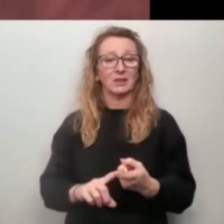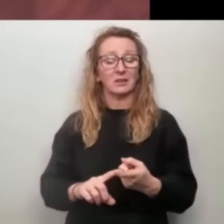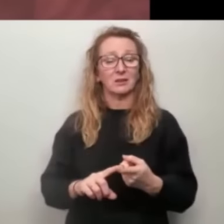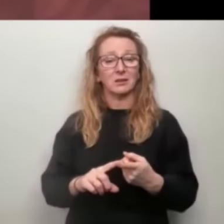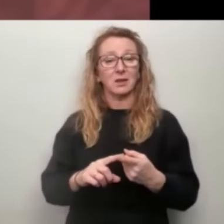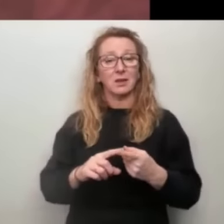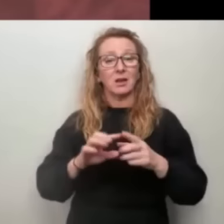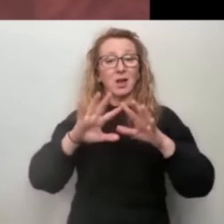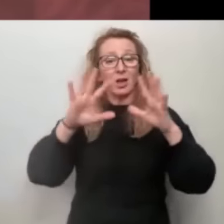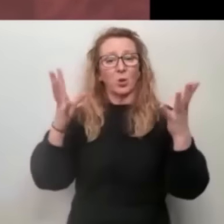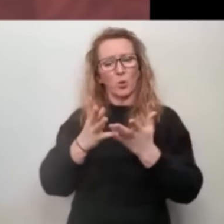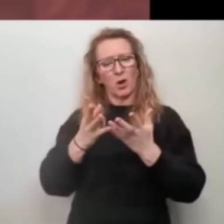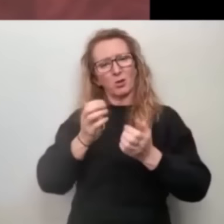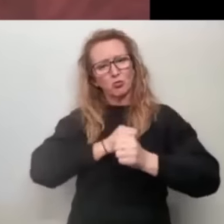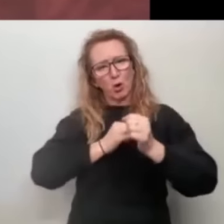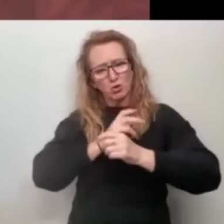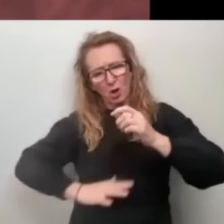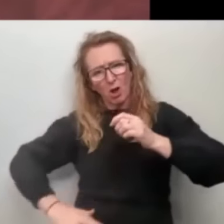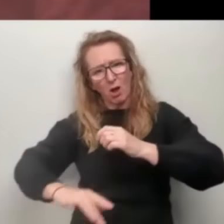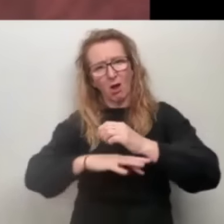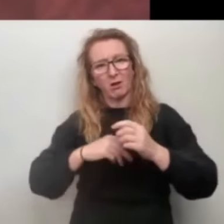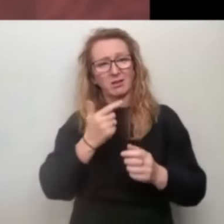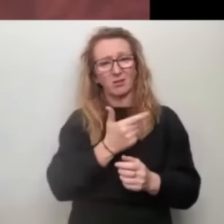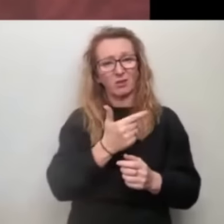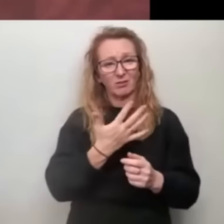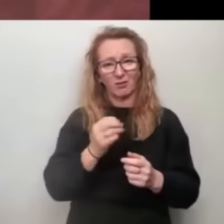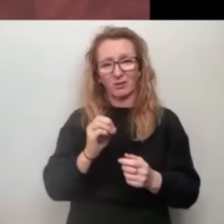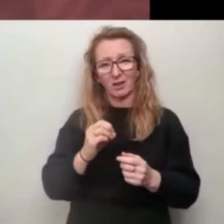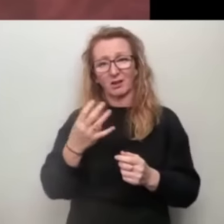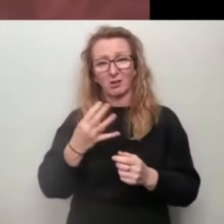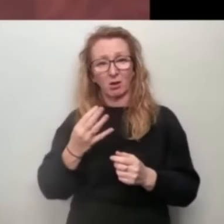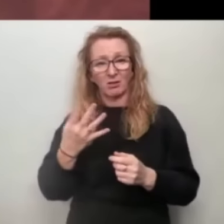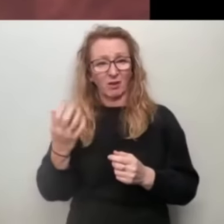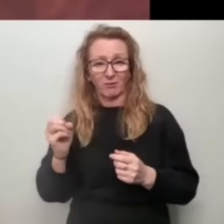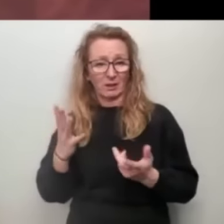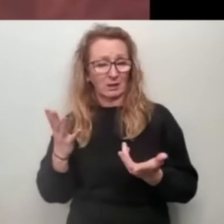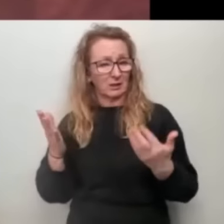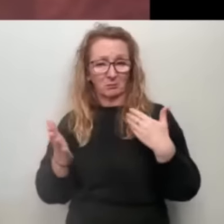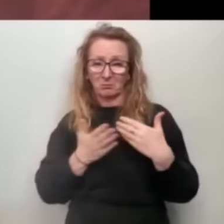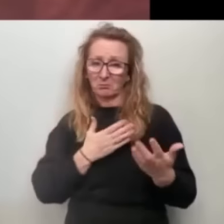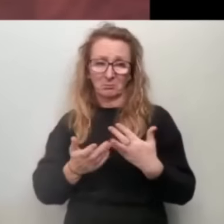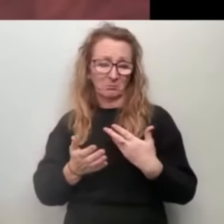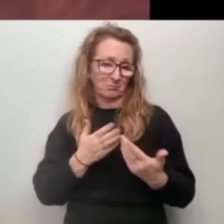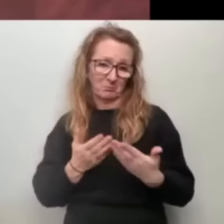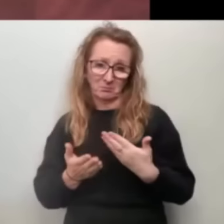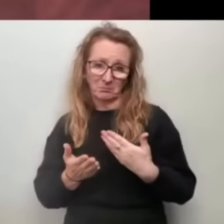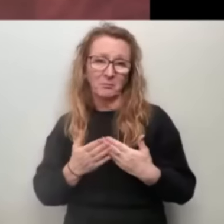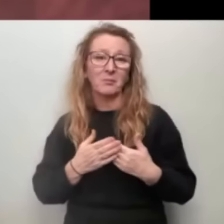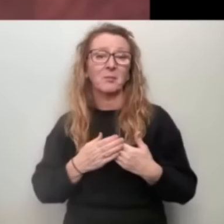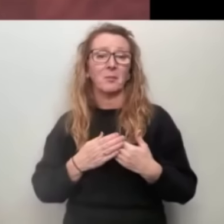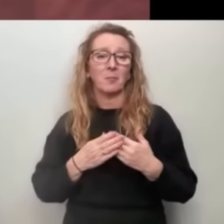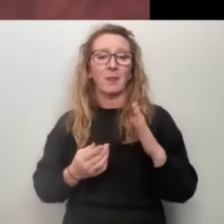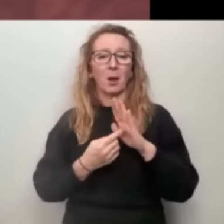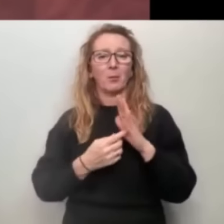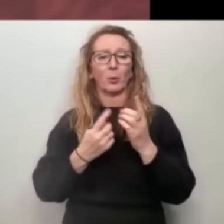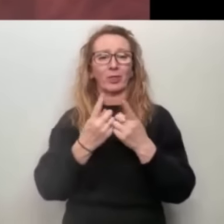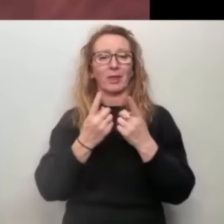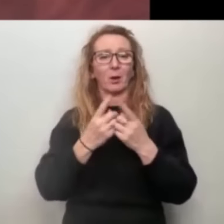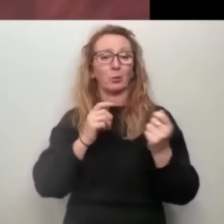whether it's starting date is 1750 or 1950 is utterly meaningless. The important thing is that we're now changing the world permanently